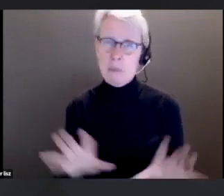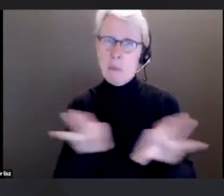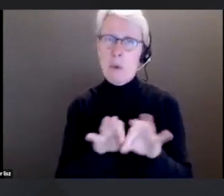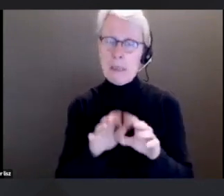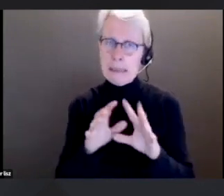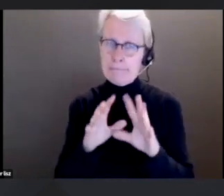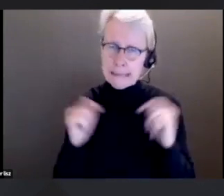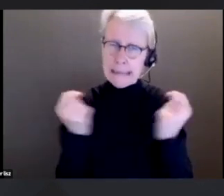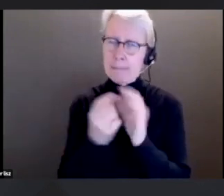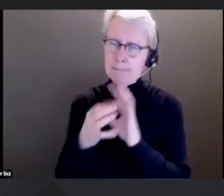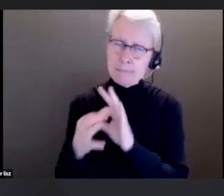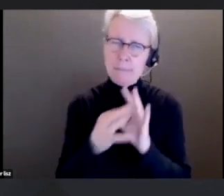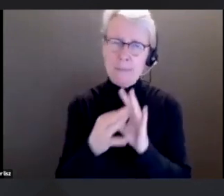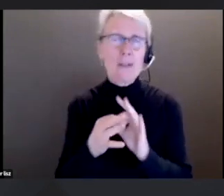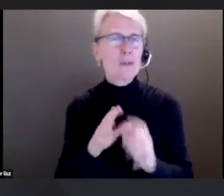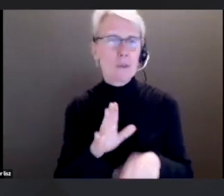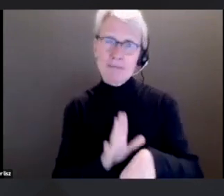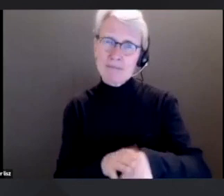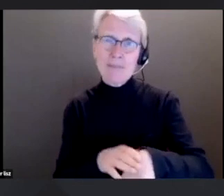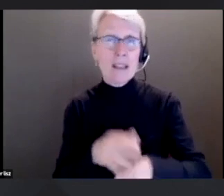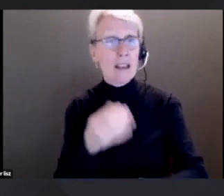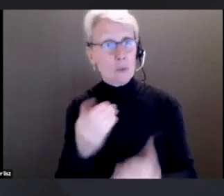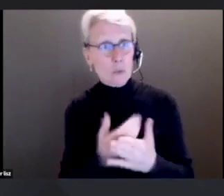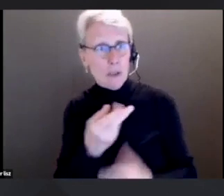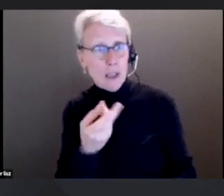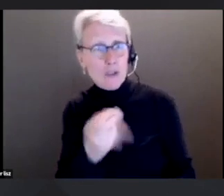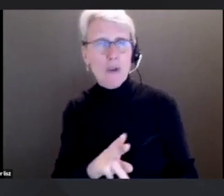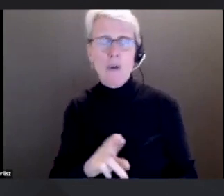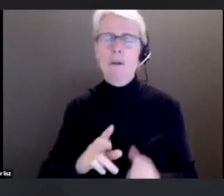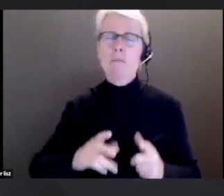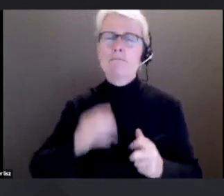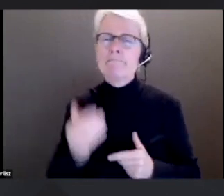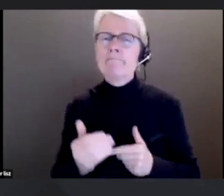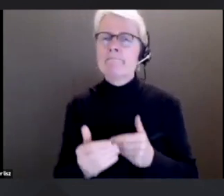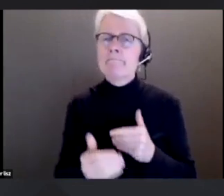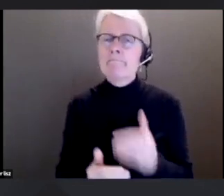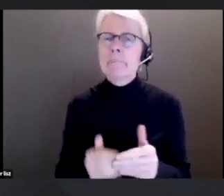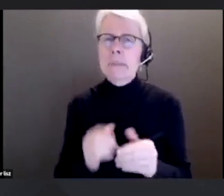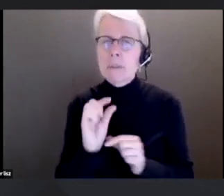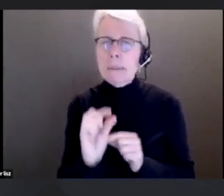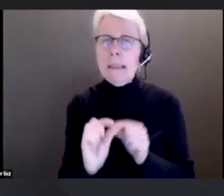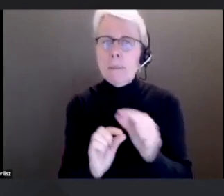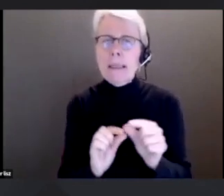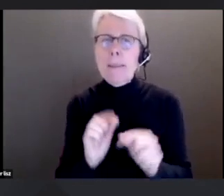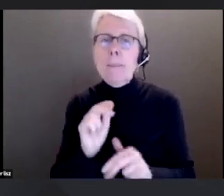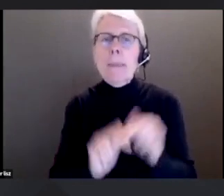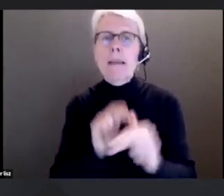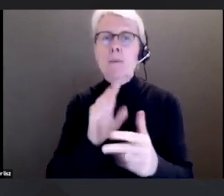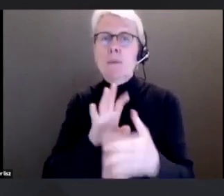with the employer and I think it's really important that you, you know, when your client does go work at a business